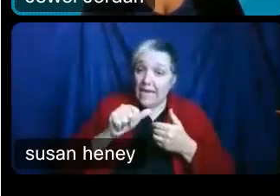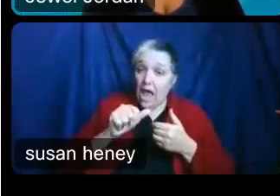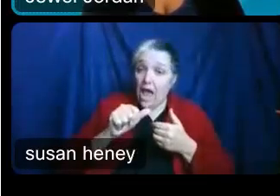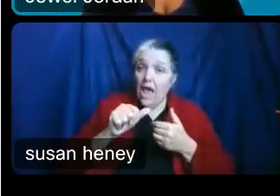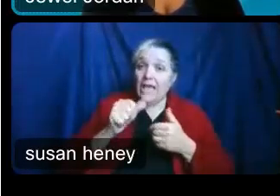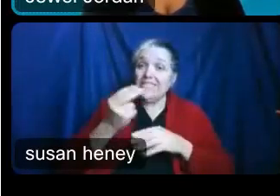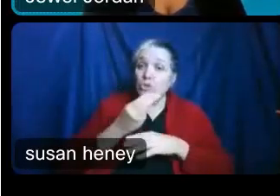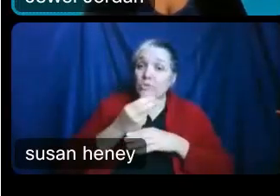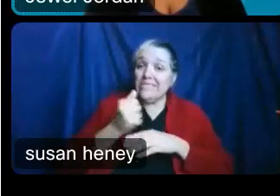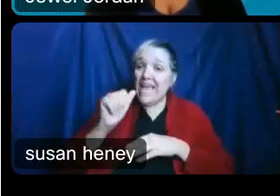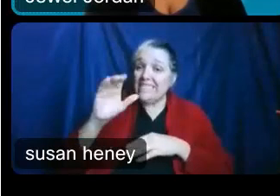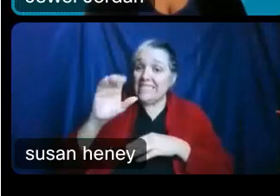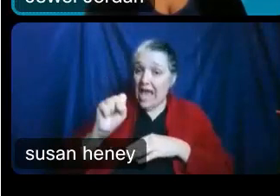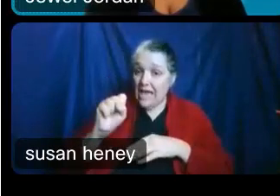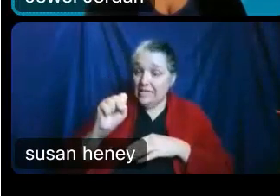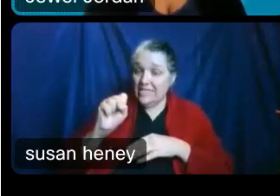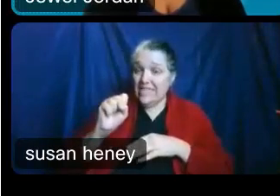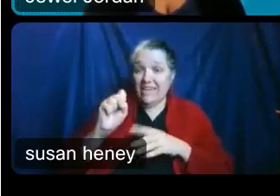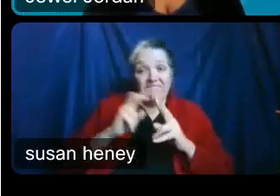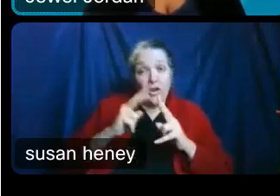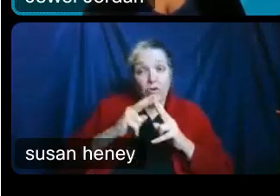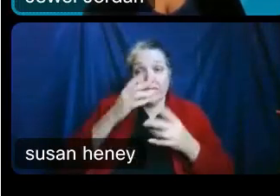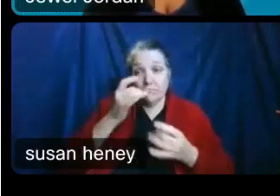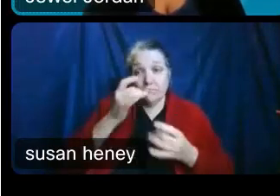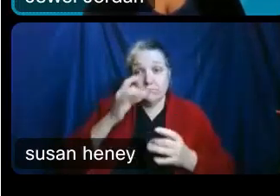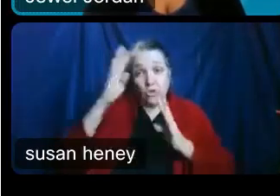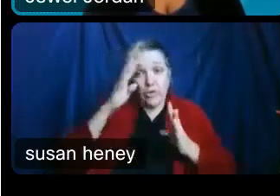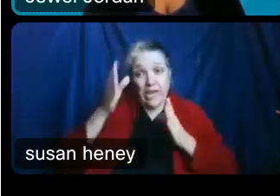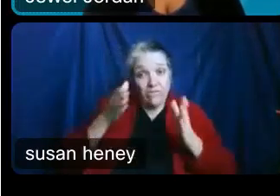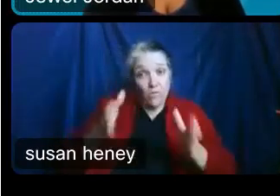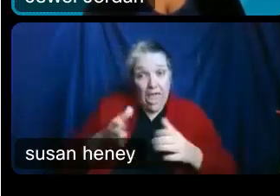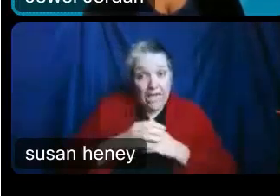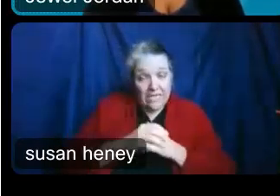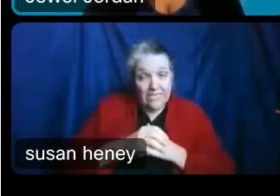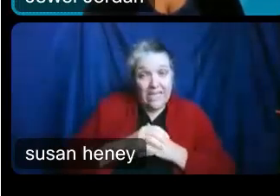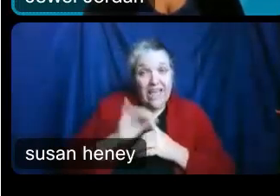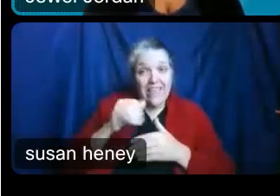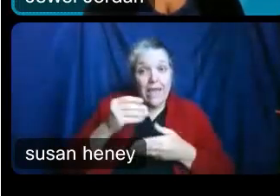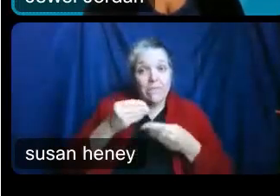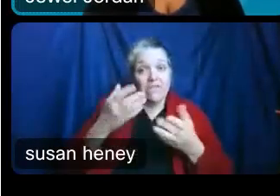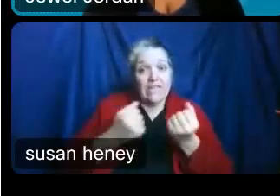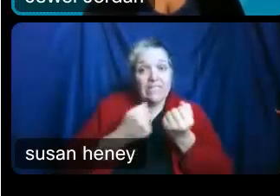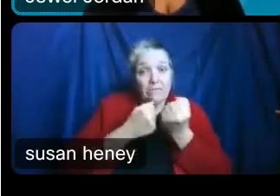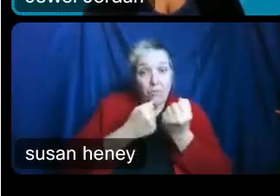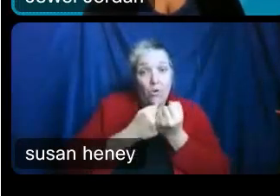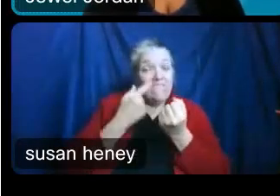ACS data in creative ways. Doing so provides further support for the importance of the